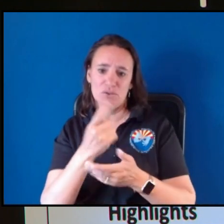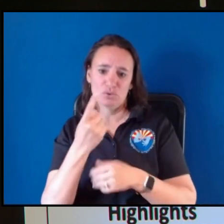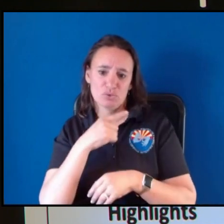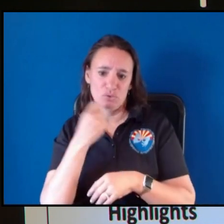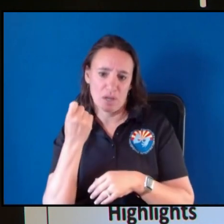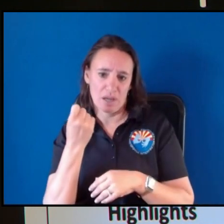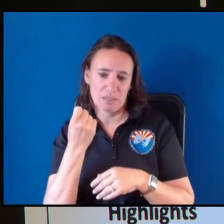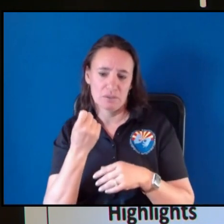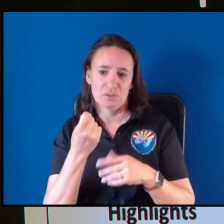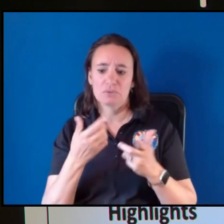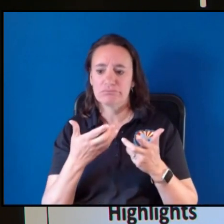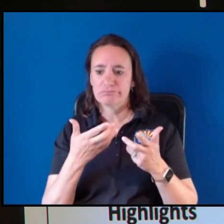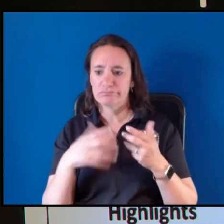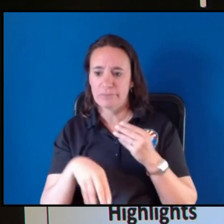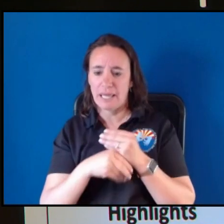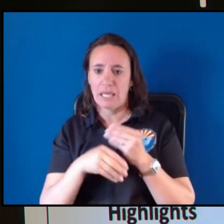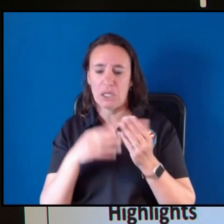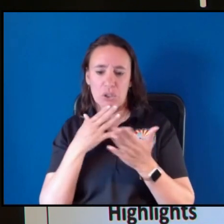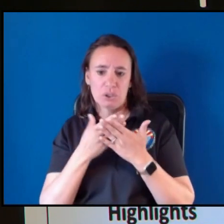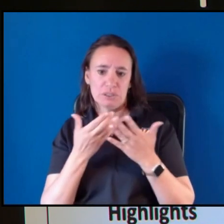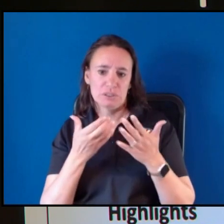showers and thunderstorms across the fire. For those two